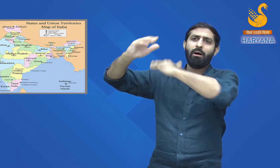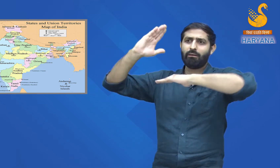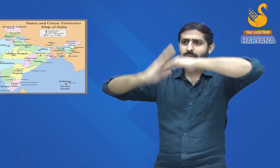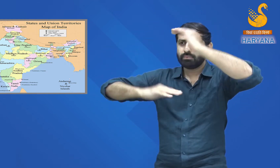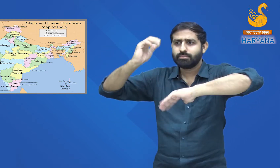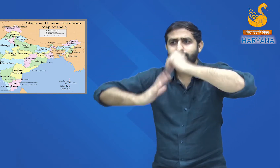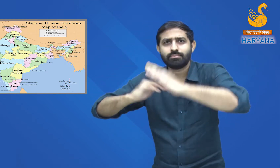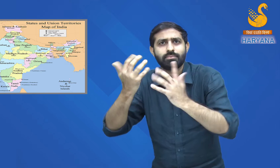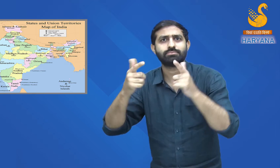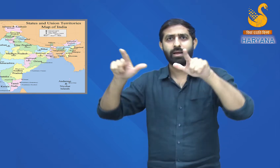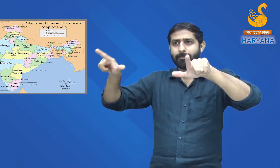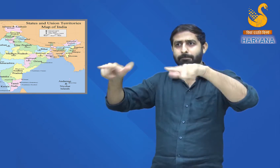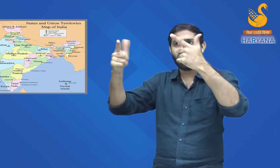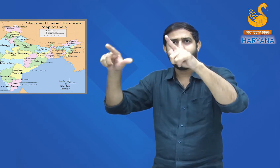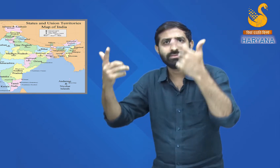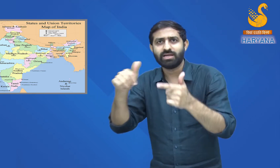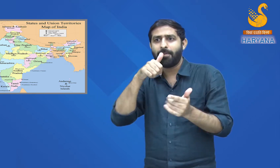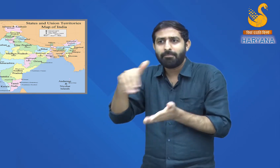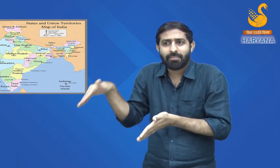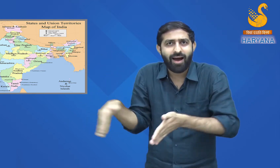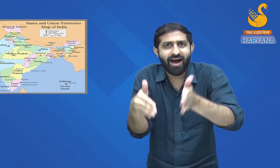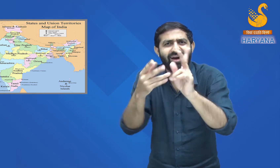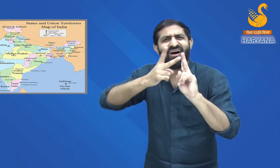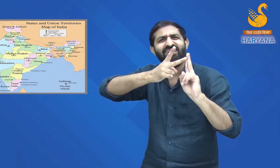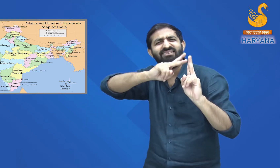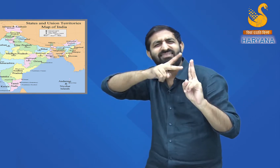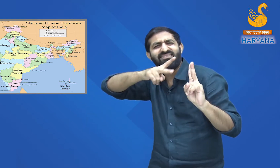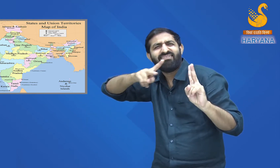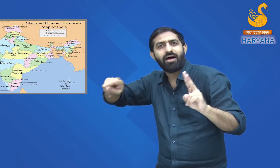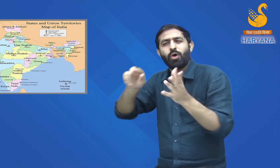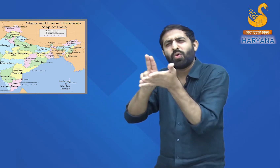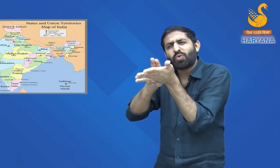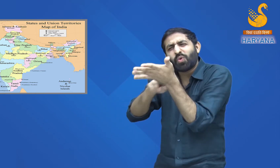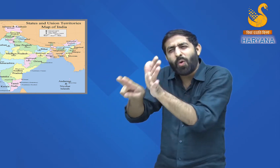the natural environment, and cultural heritage of each region of our country